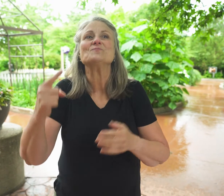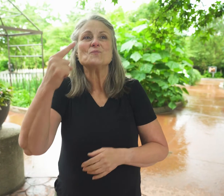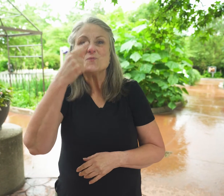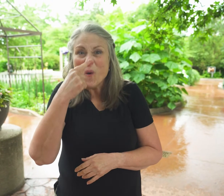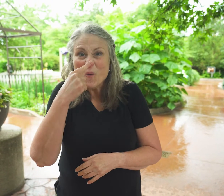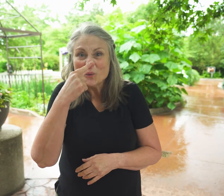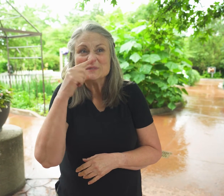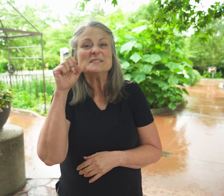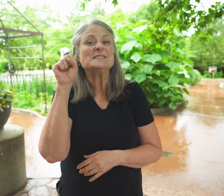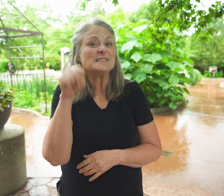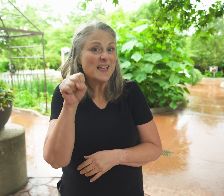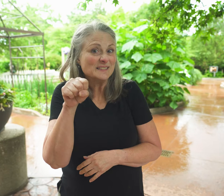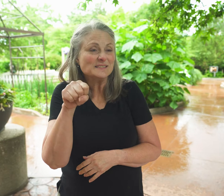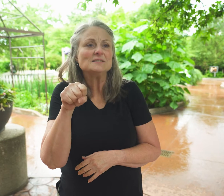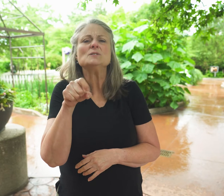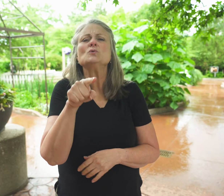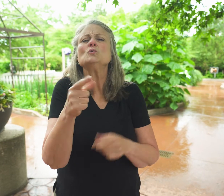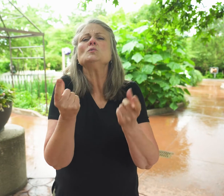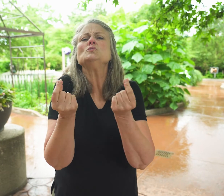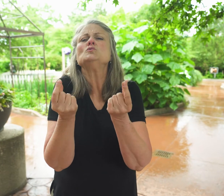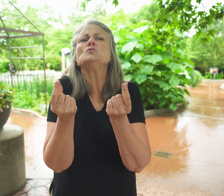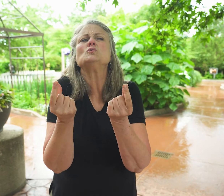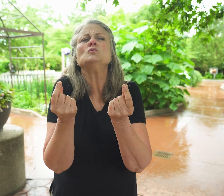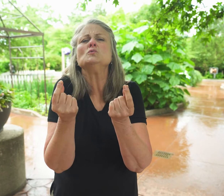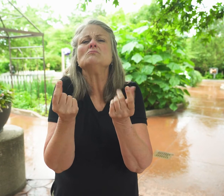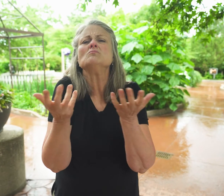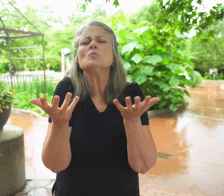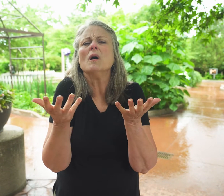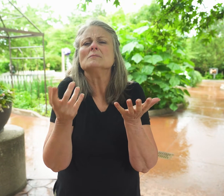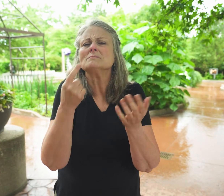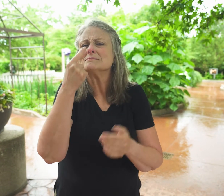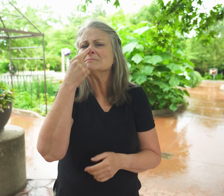For our fifth sense, we use our nose. What do you do with your nose?